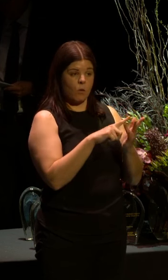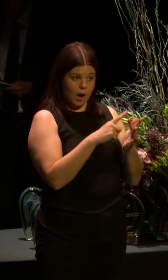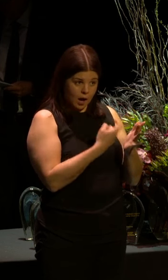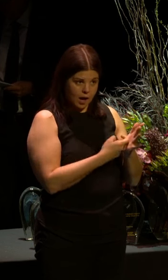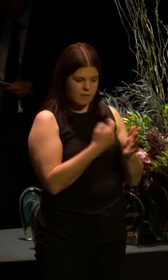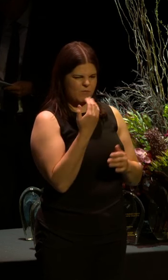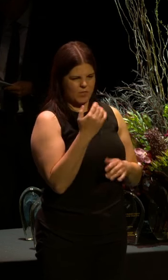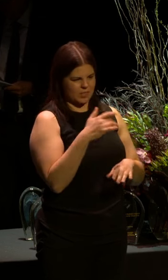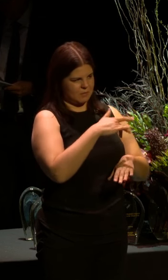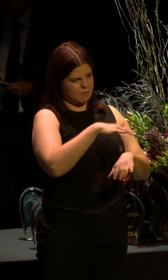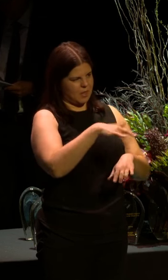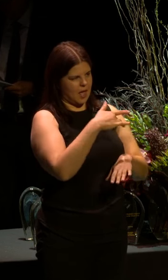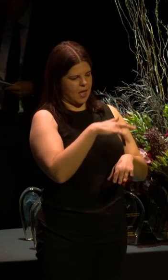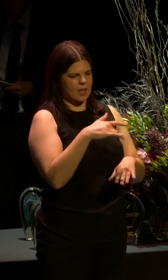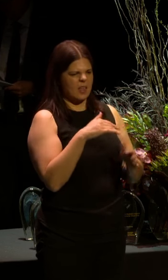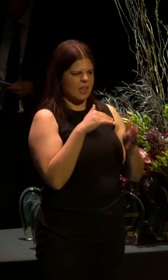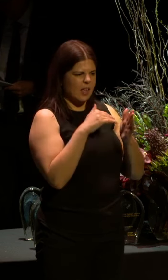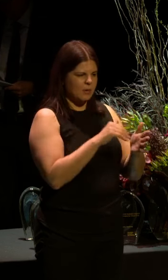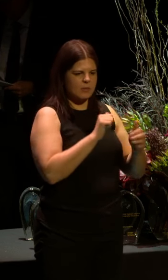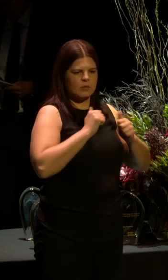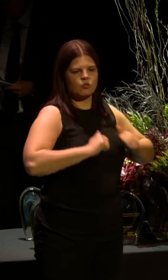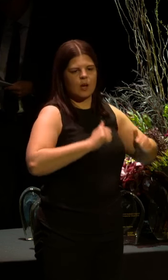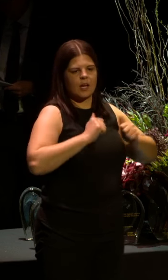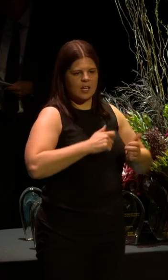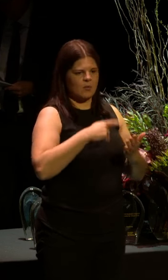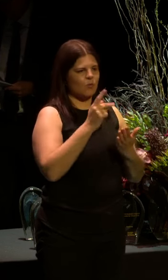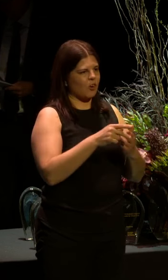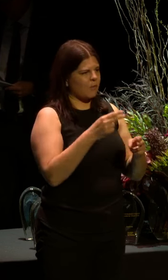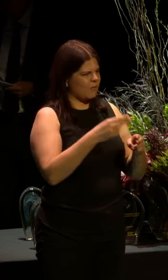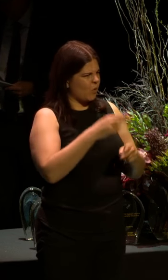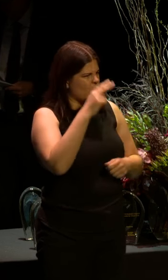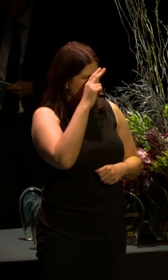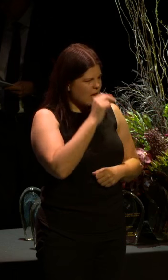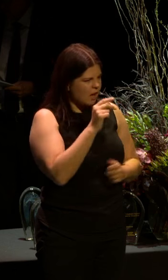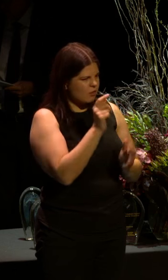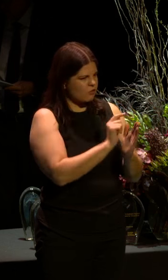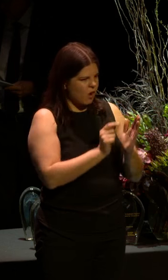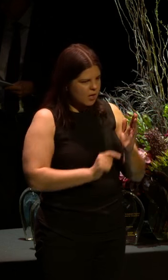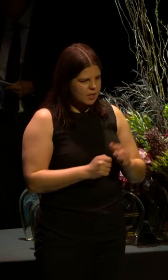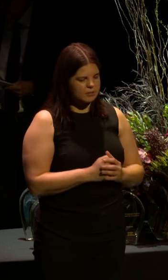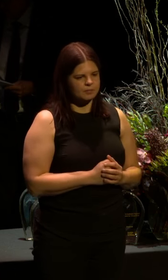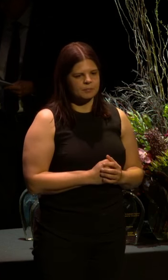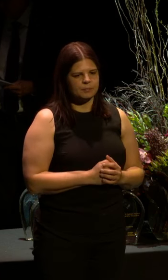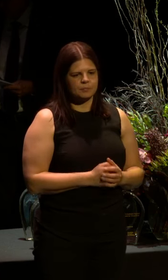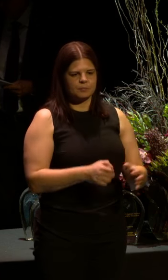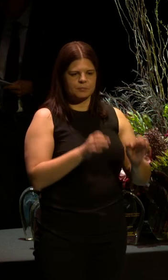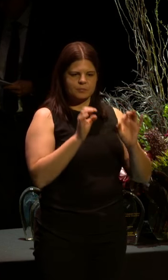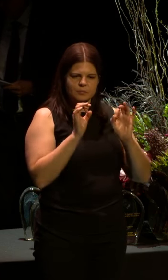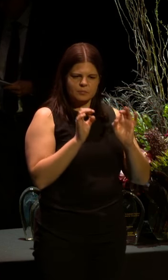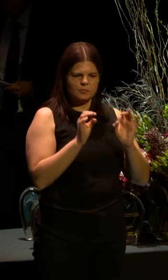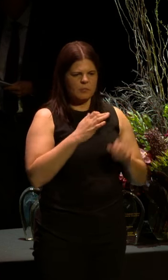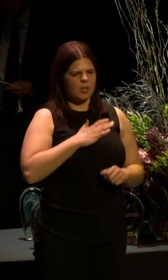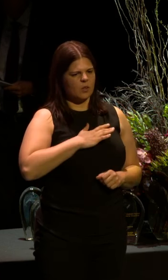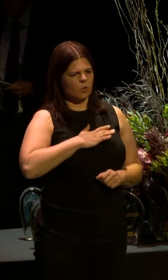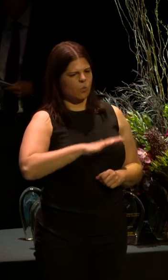to assist in their training program for young writers, and particularly in their mission to broaden the face of who a playwright is in Australia.